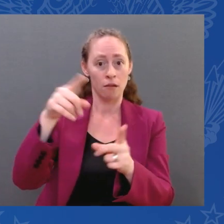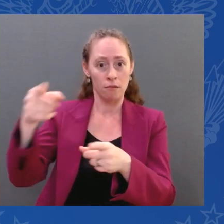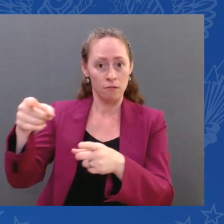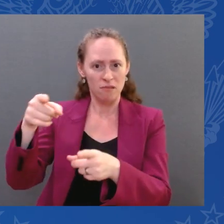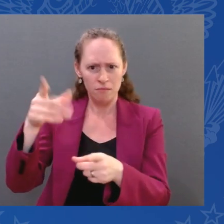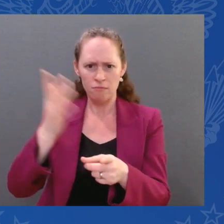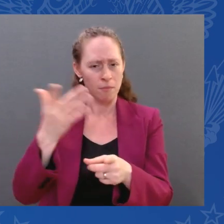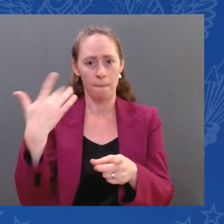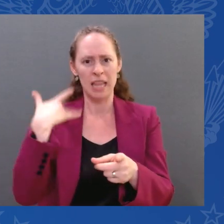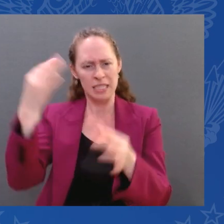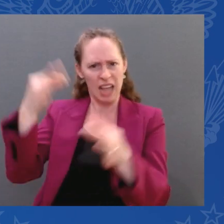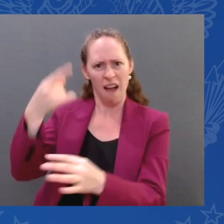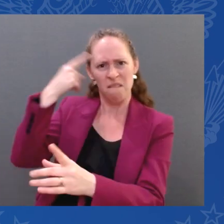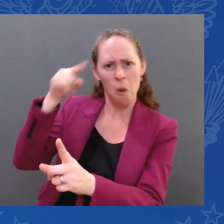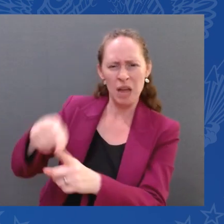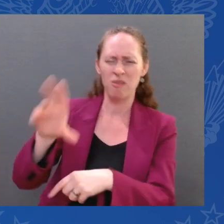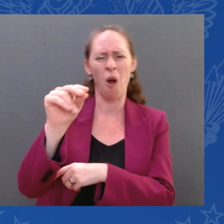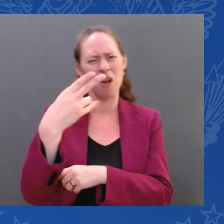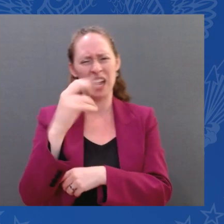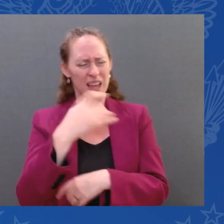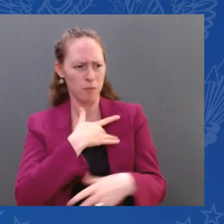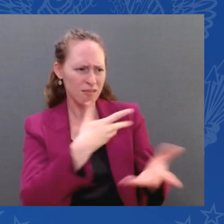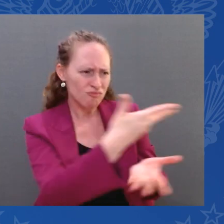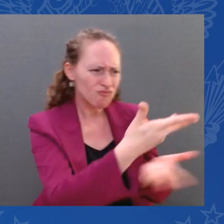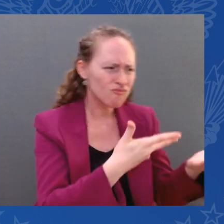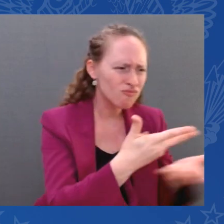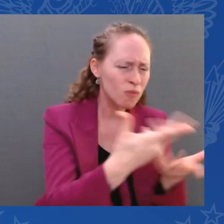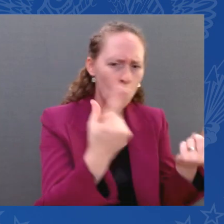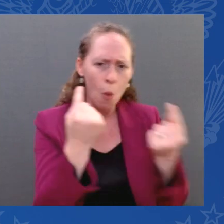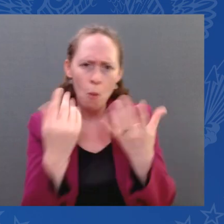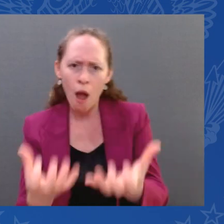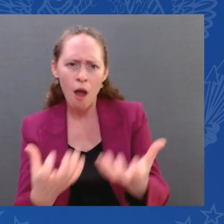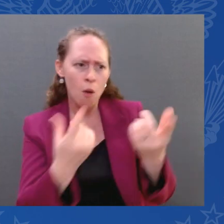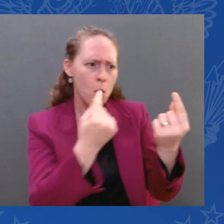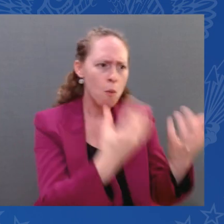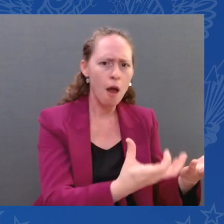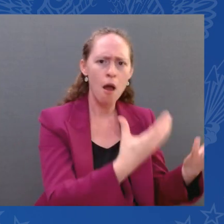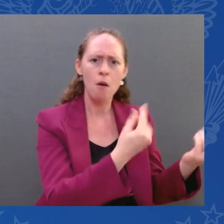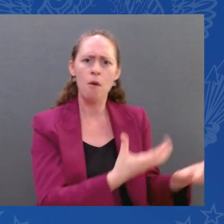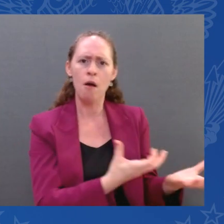We worked together as the United States of America. It matters. It matters. It matters.